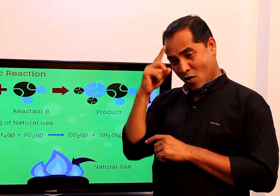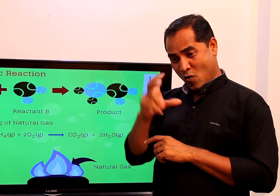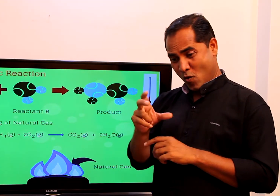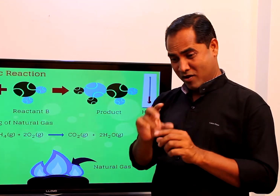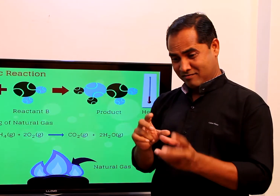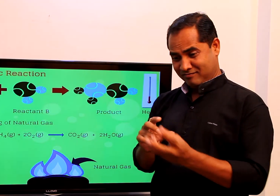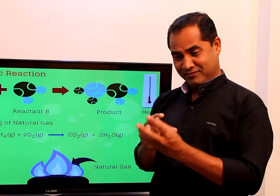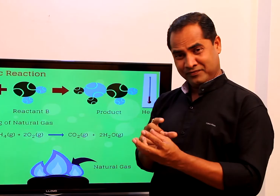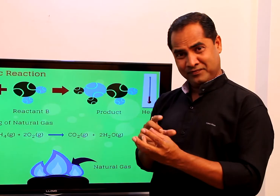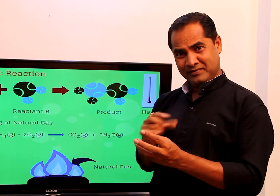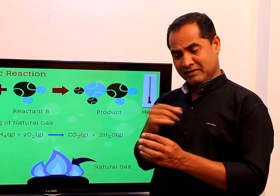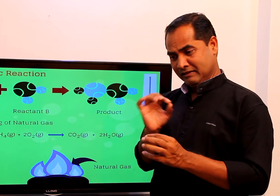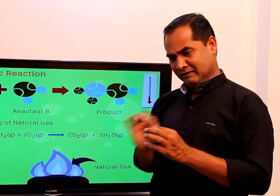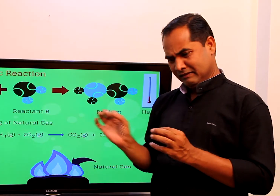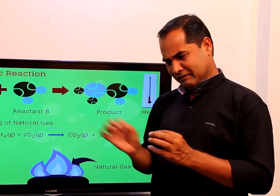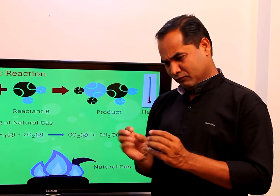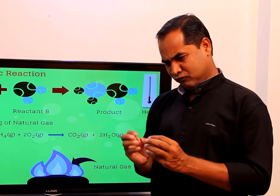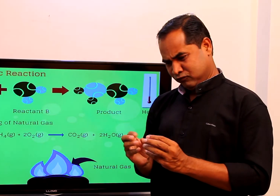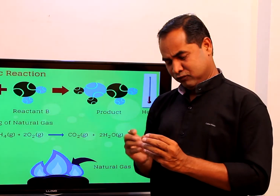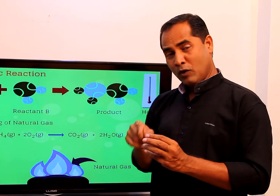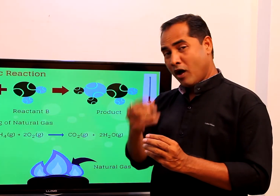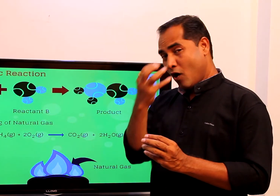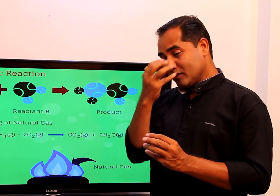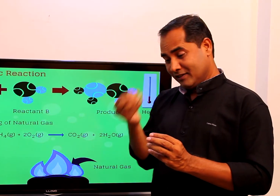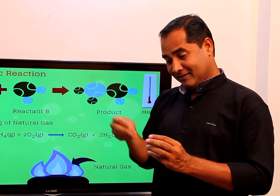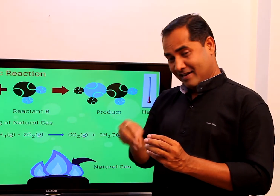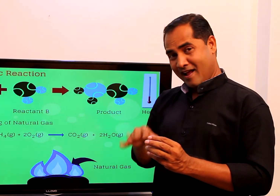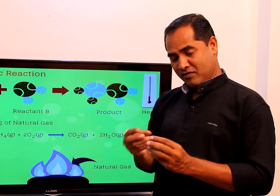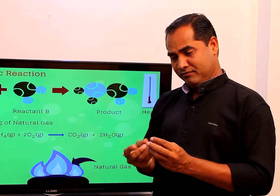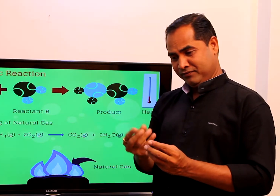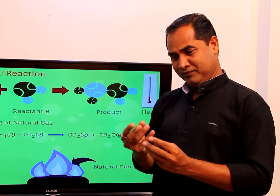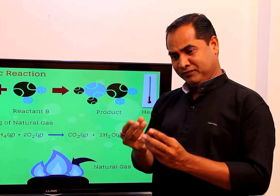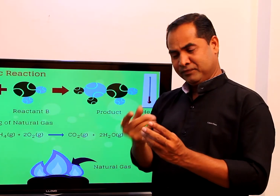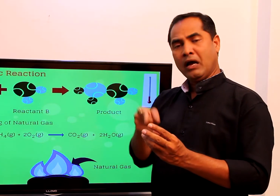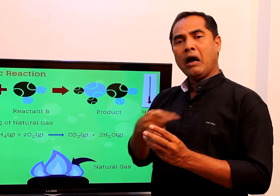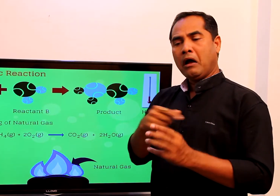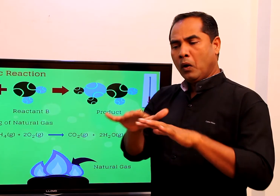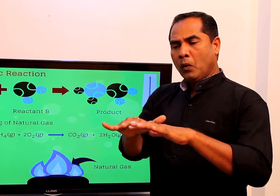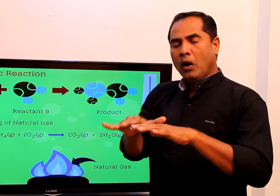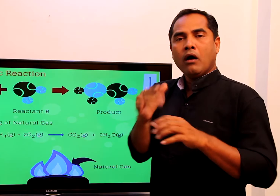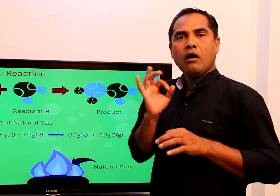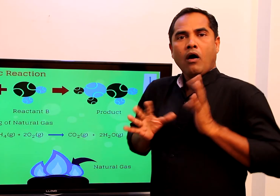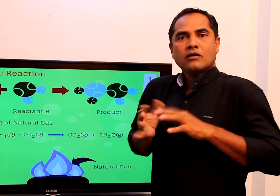Similarly in the coal example - when you're burning coal in presence of oxygen,